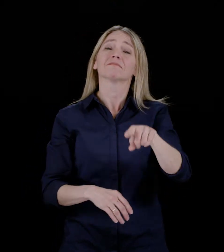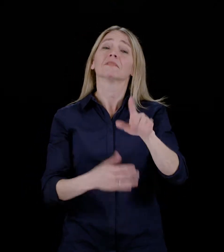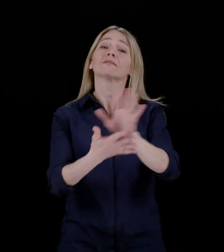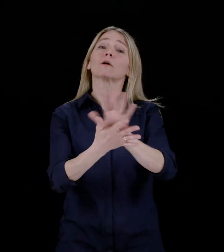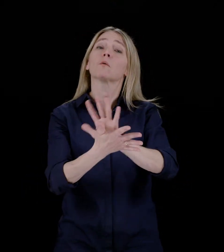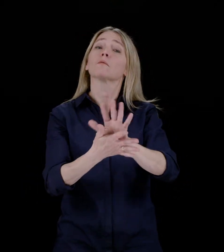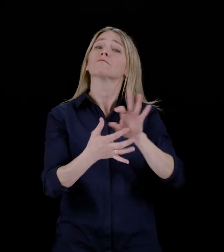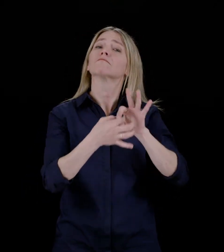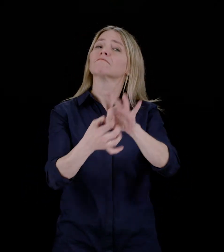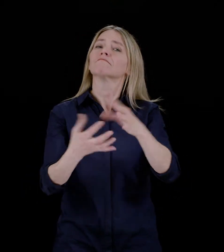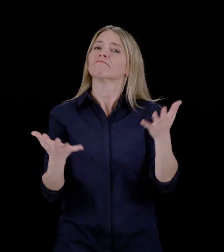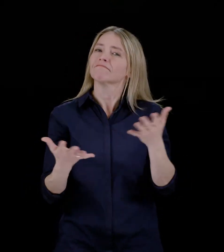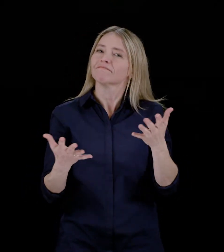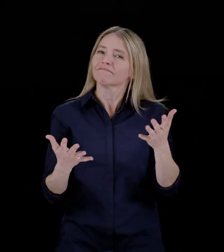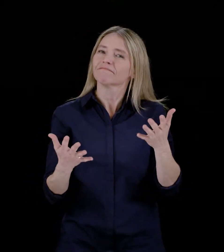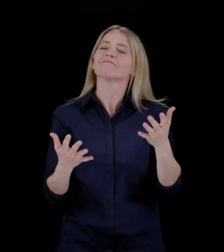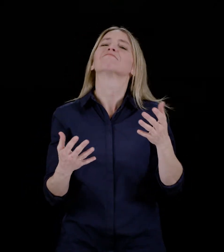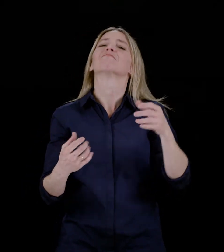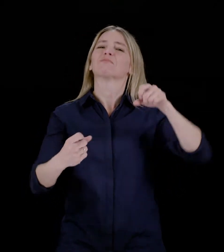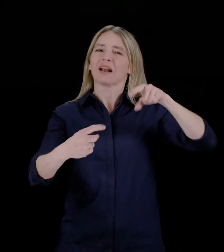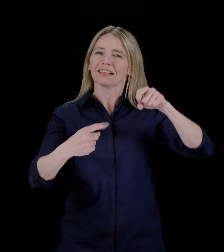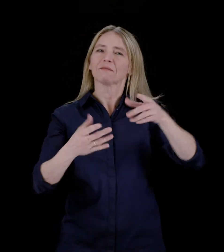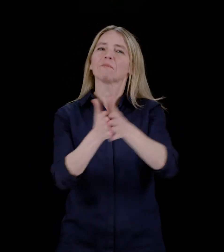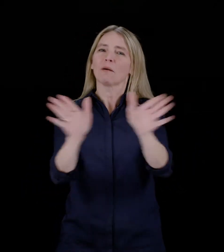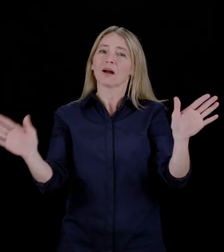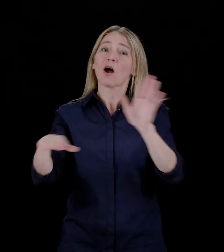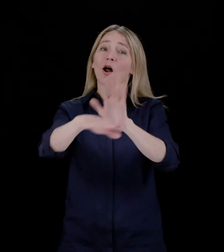This video is a part of the Wireless Public Alerting series.